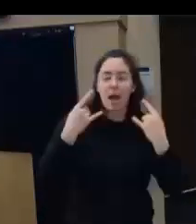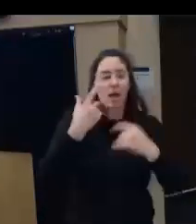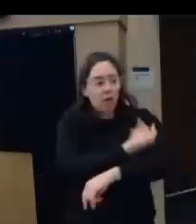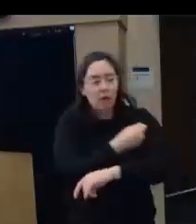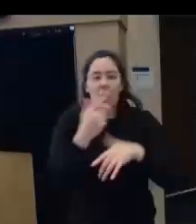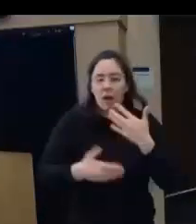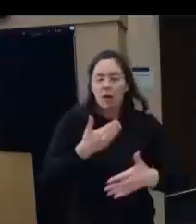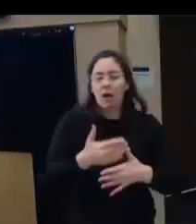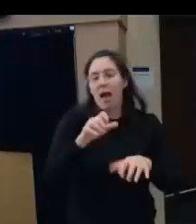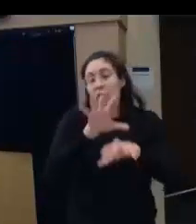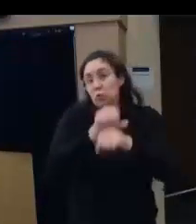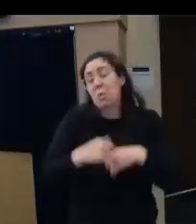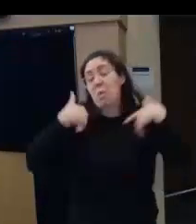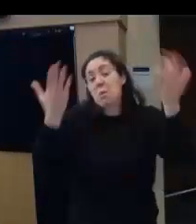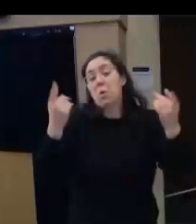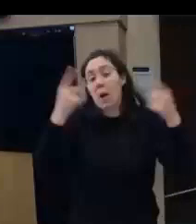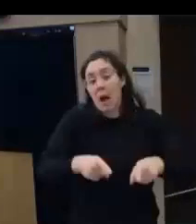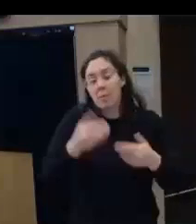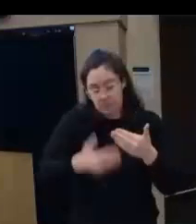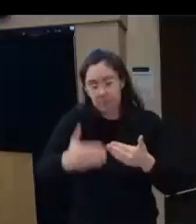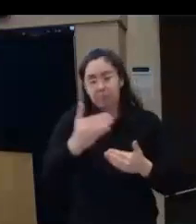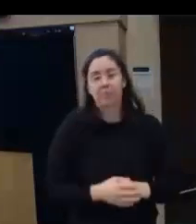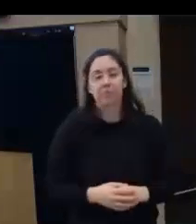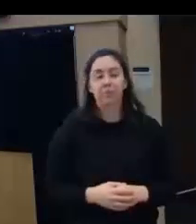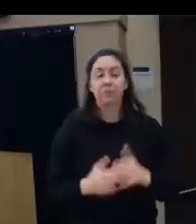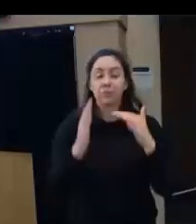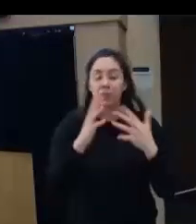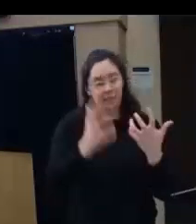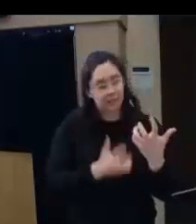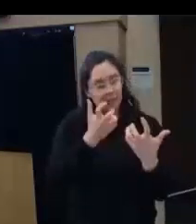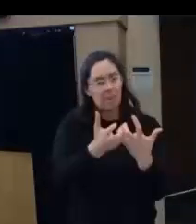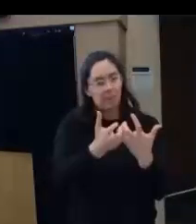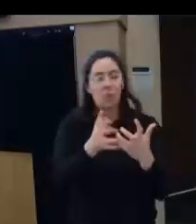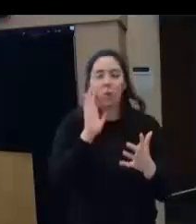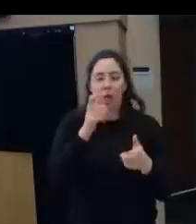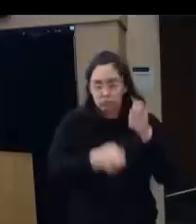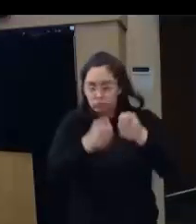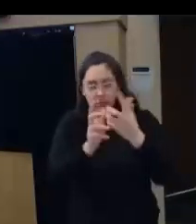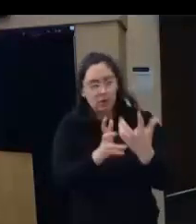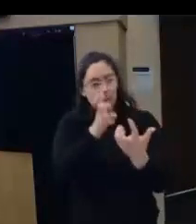this I don't know what's going to happen an idea they're adaptable in new situations um as a group